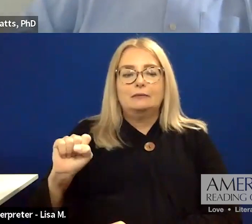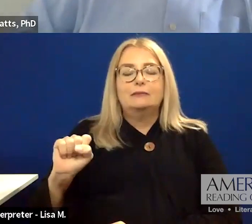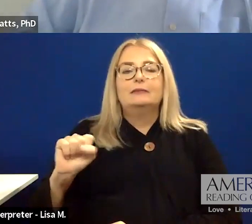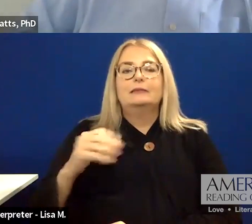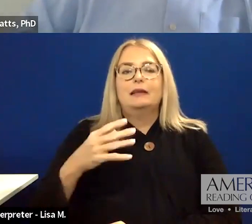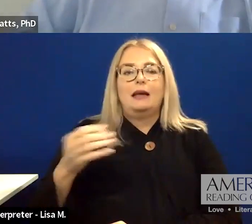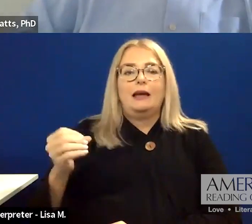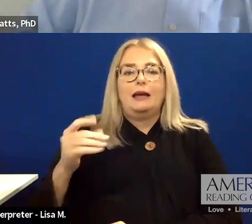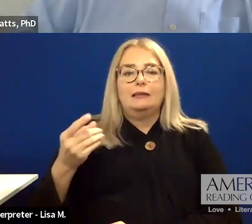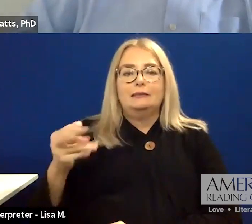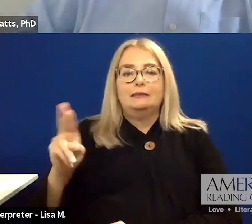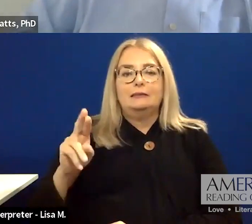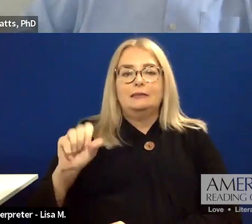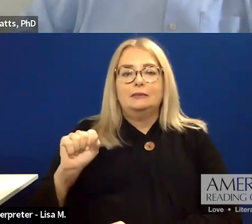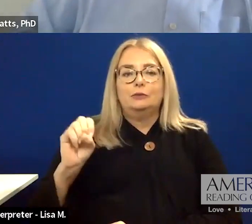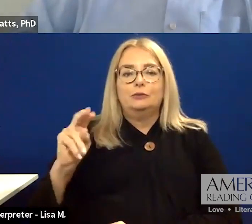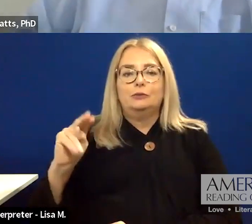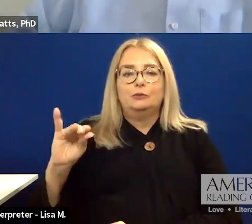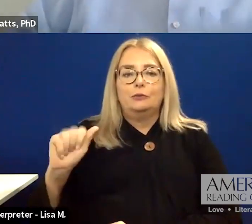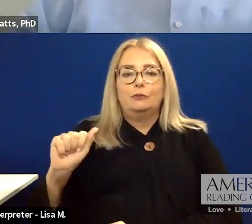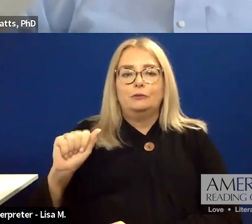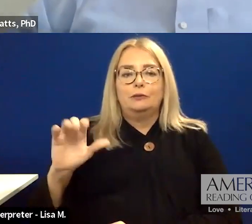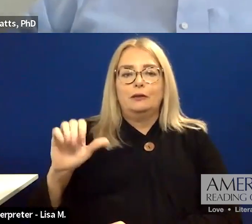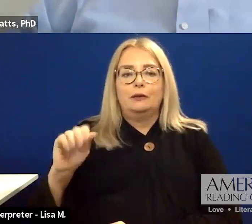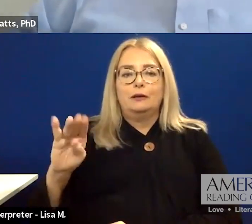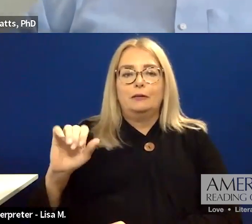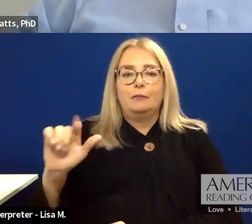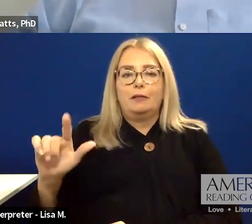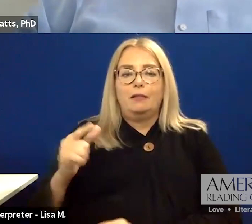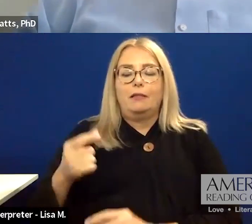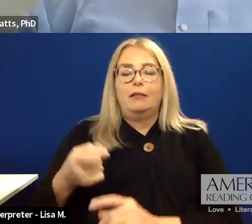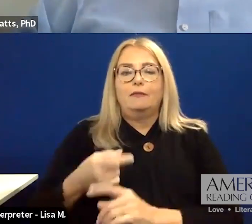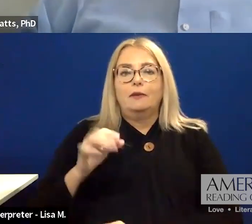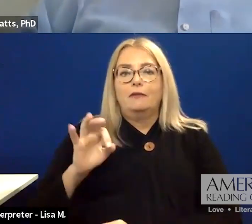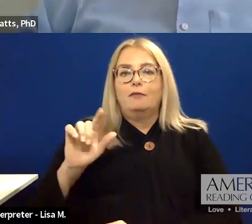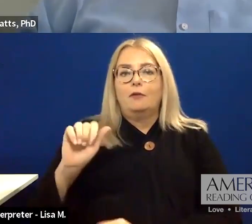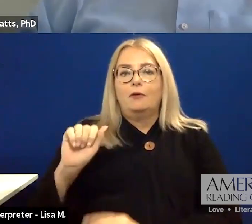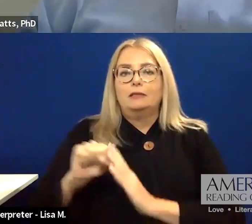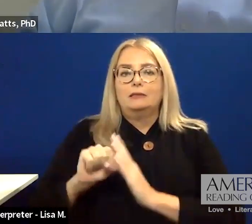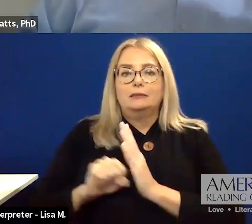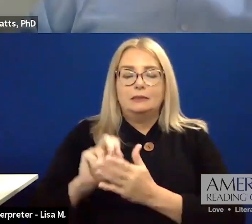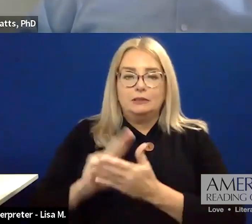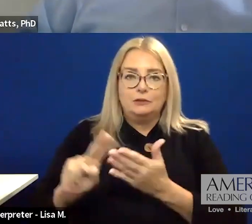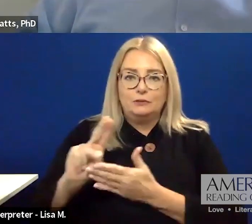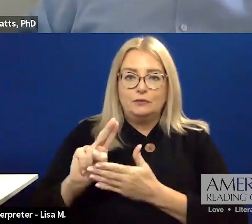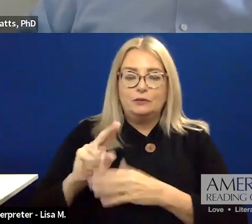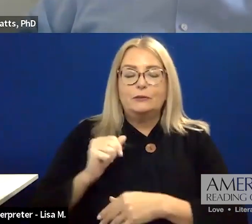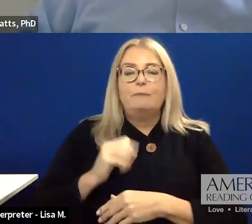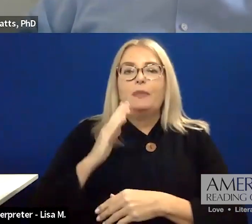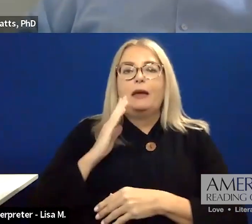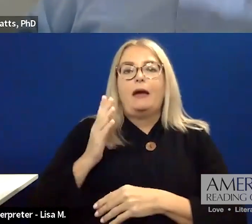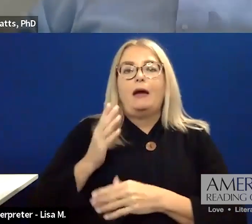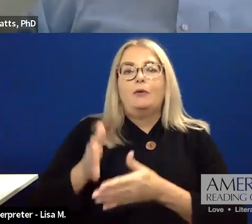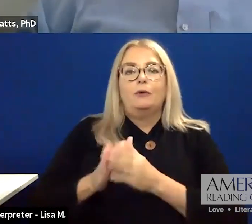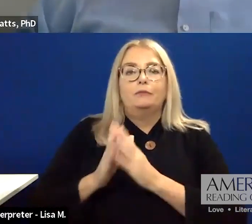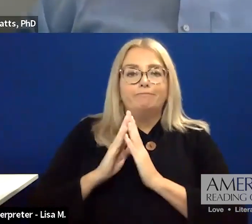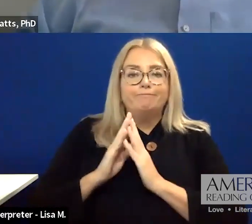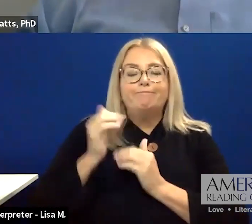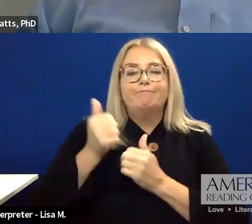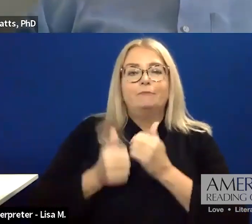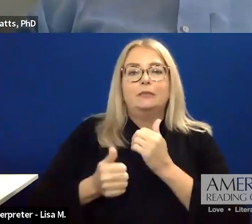As we get started today I'm going to ask each of them to introduce themselves. I'm honestly such a